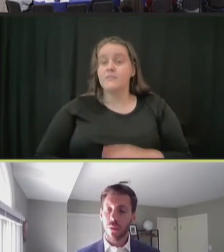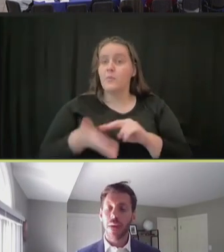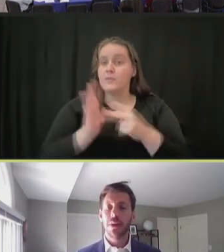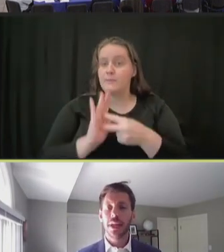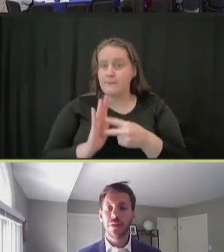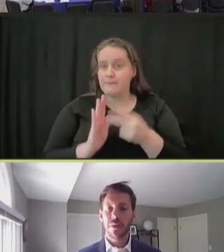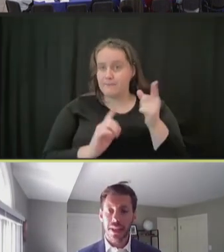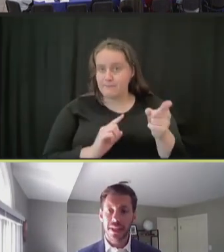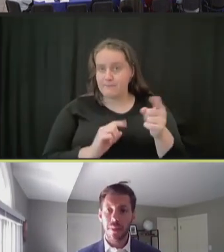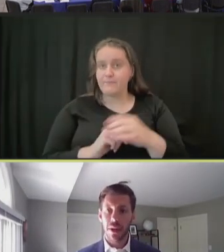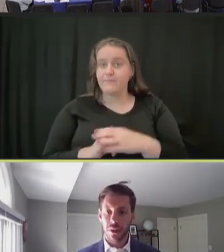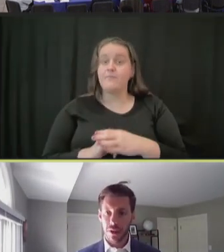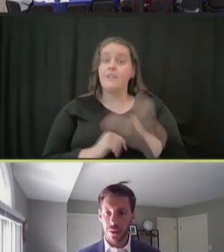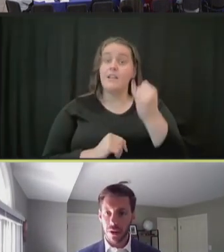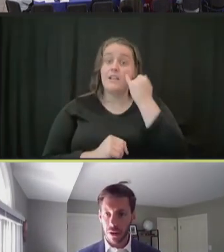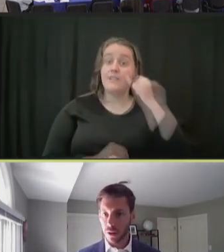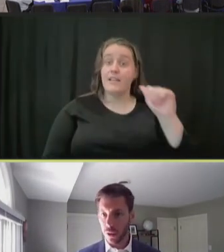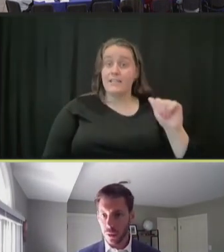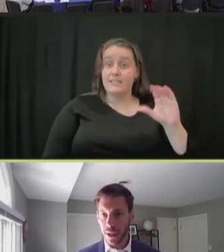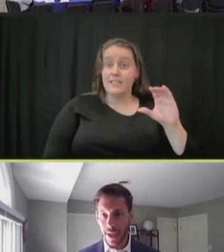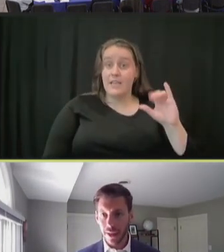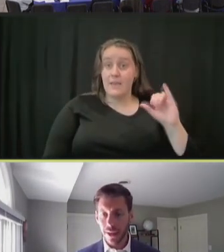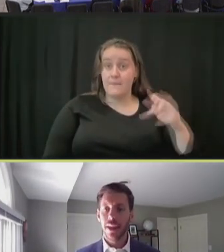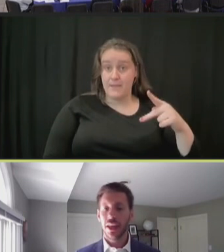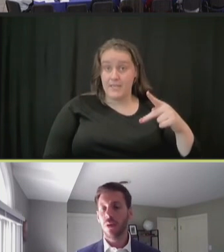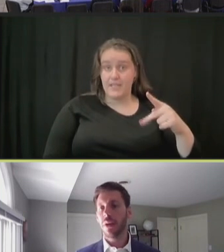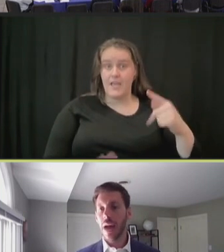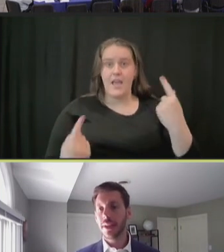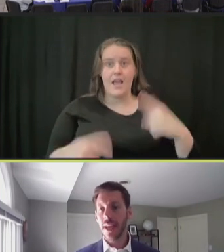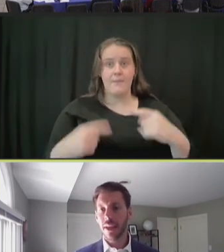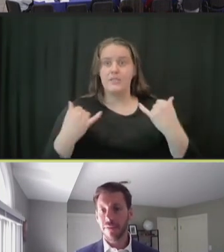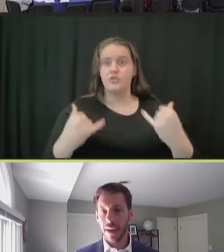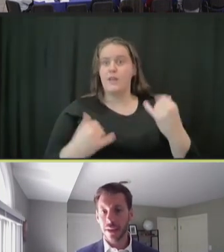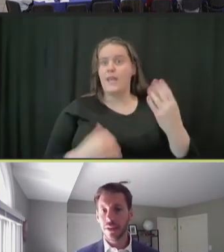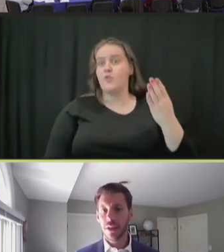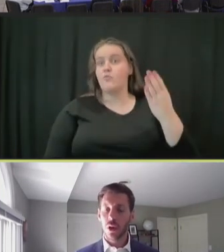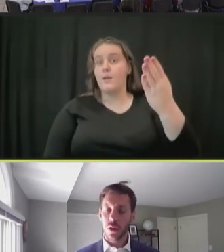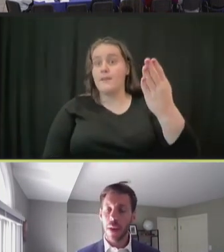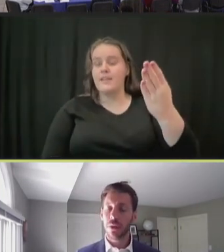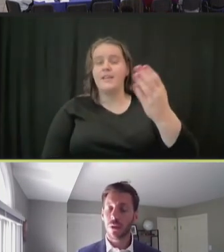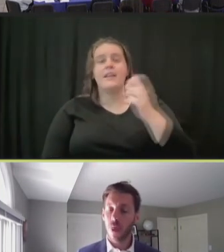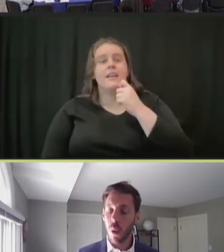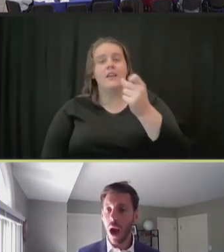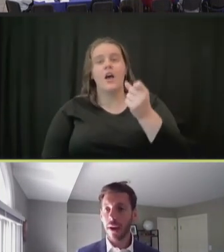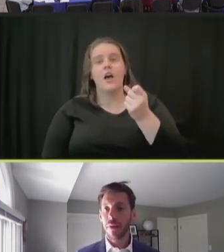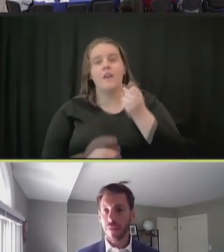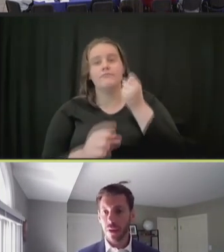a recommendation from ACIP were to occur today, it would not take effect or not be required for